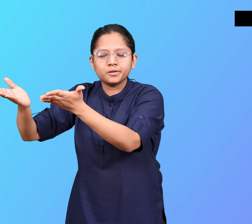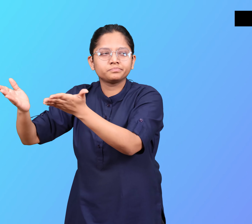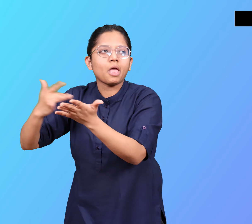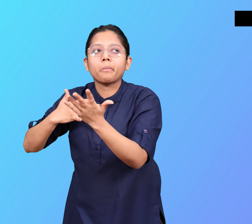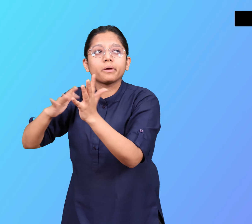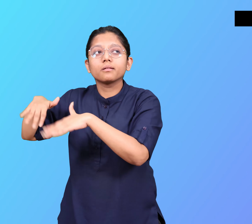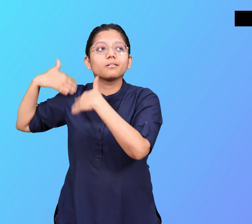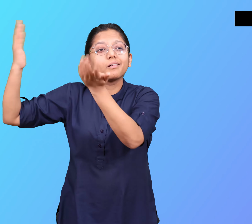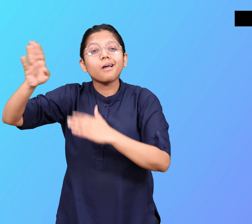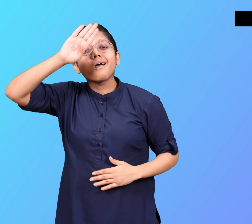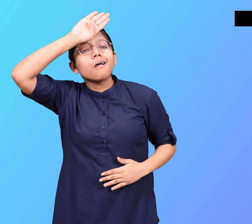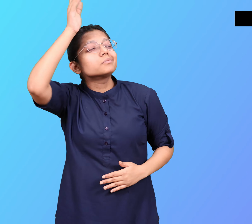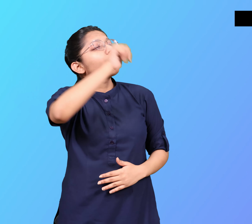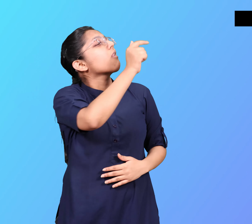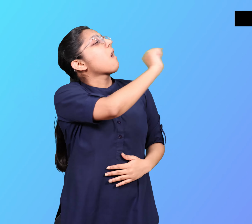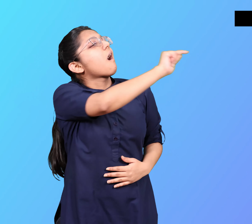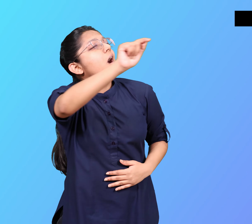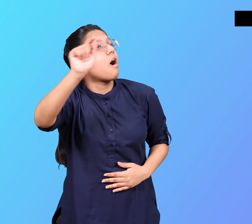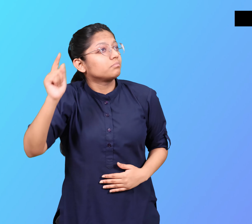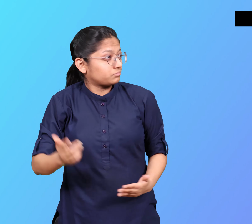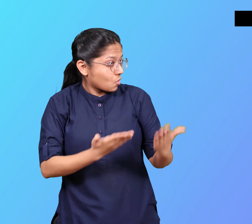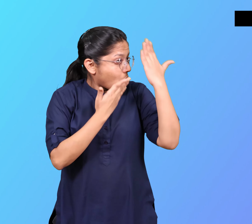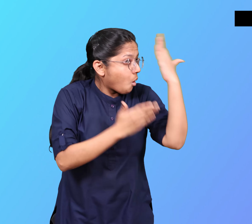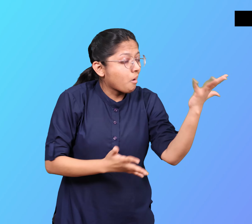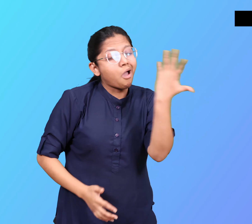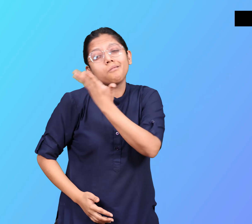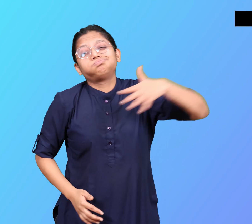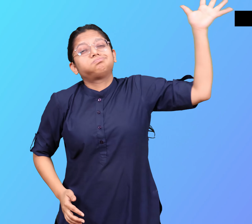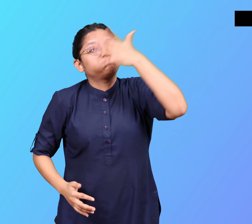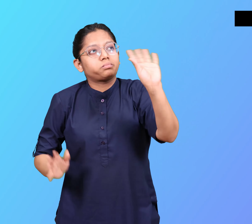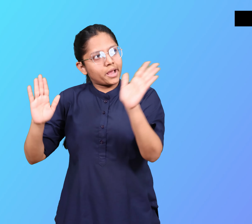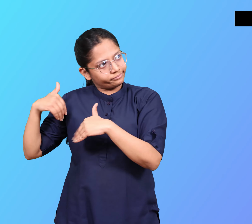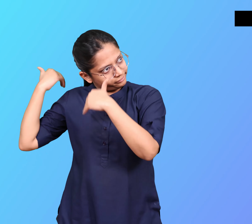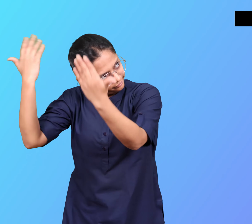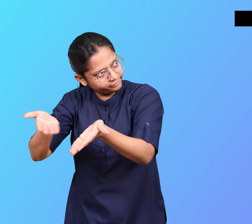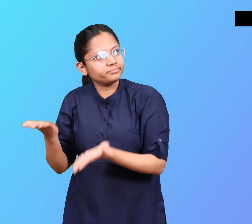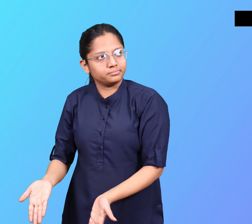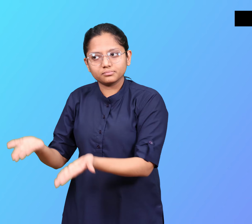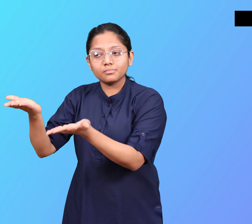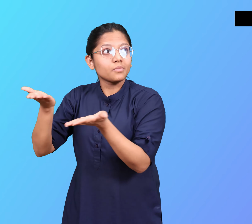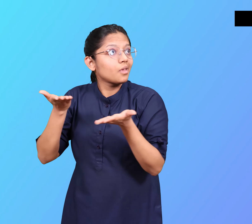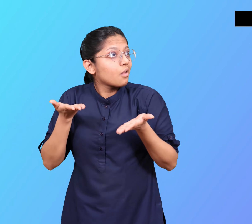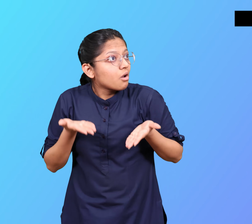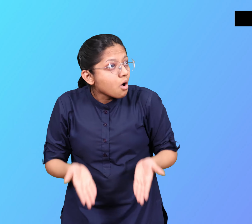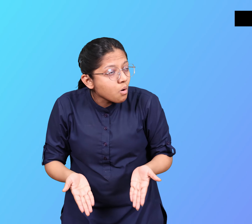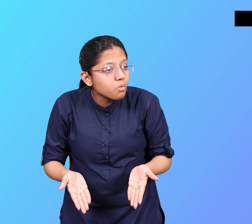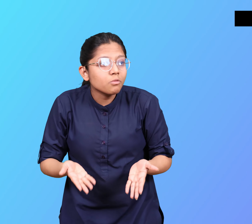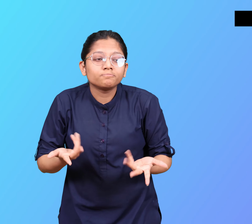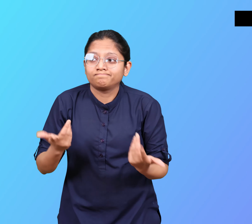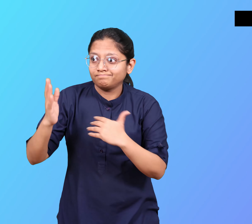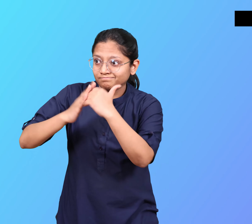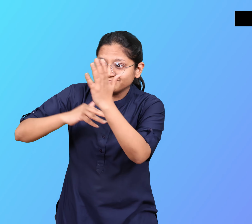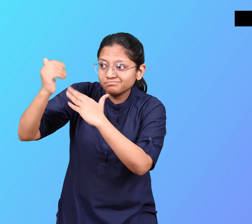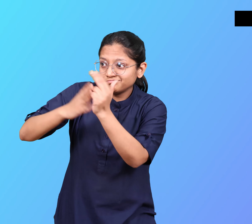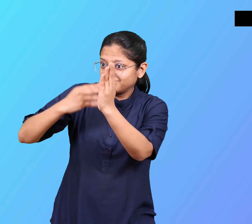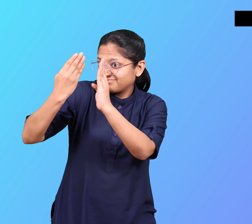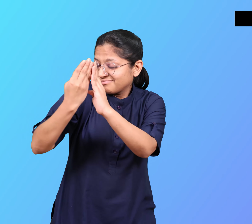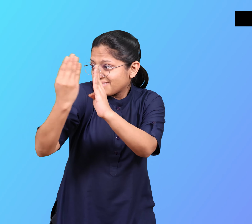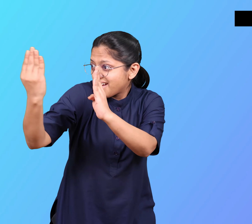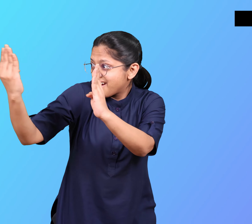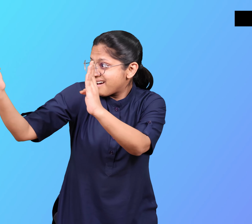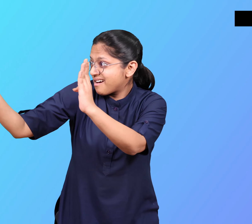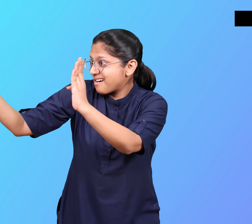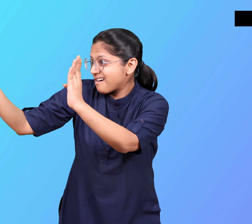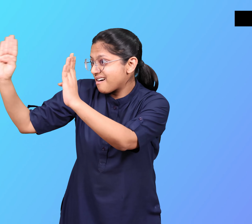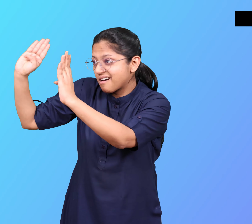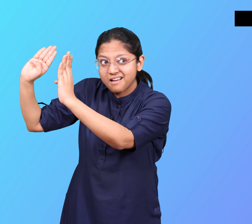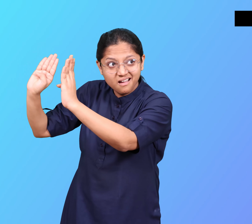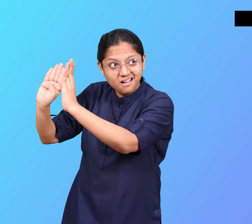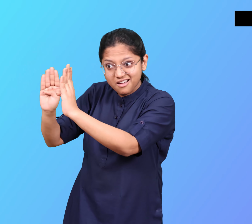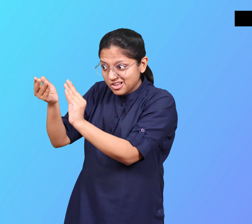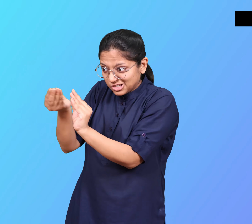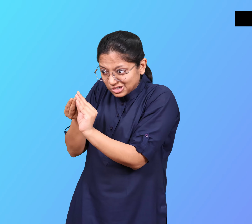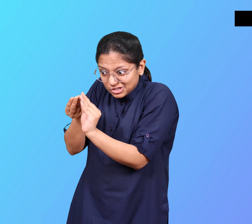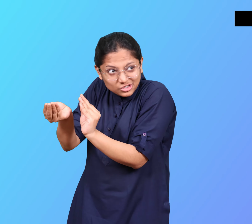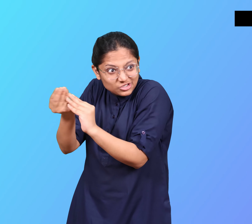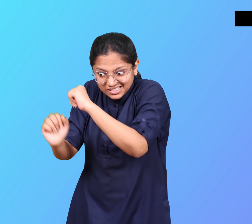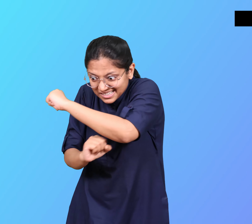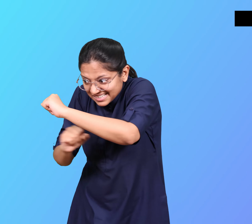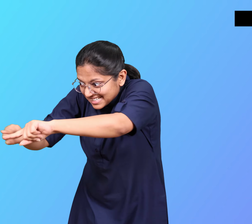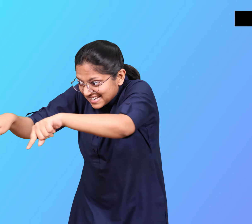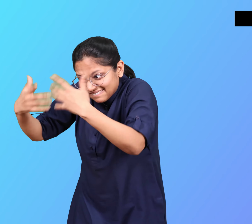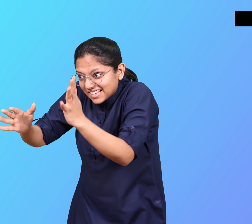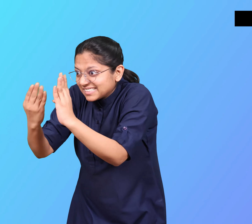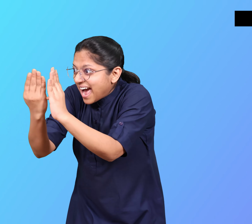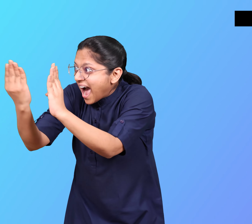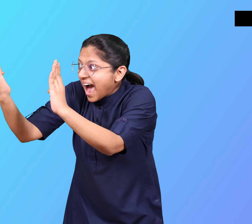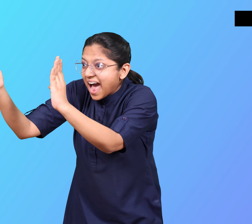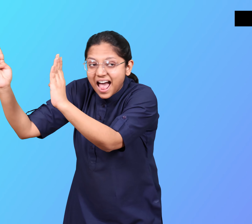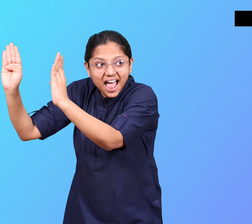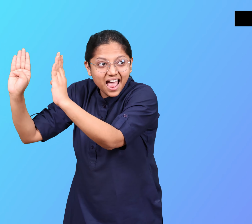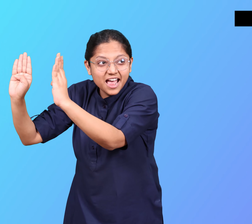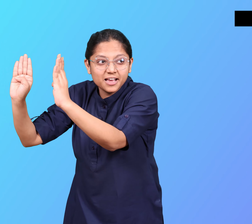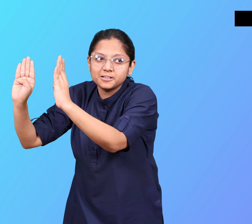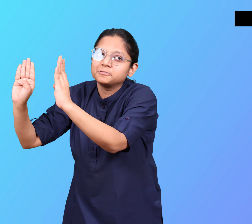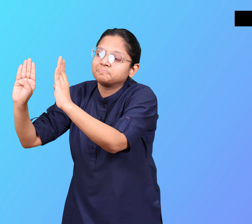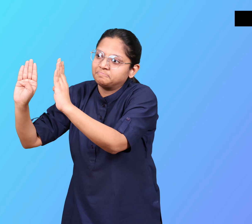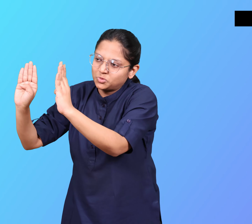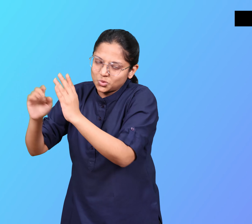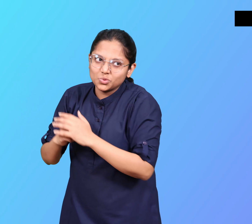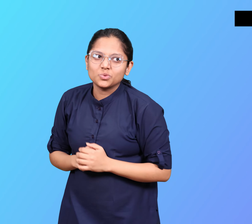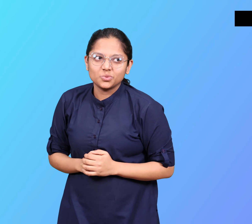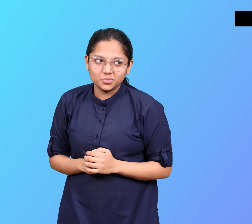The people there have always refused to obey other kings. Now they have almost finished repairing the foundations and building the walls.